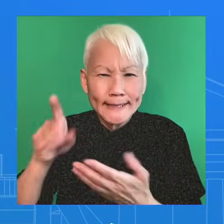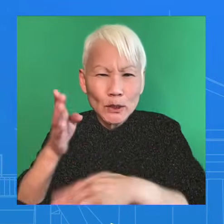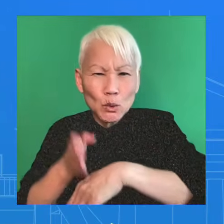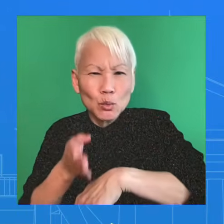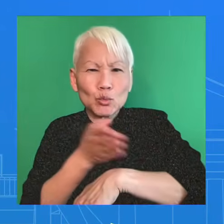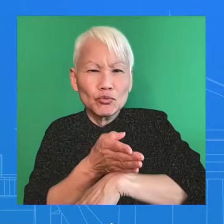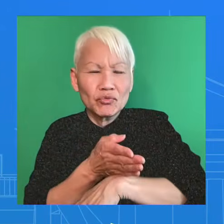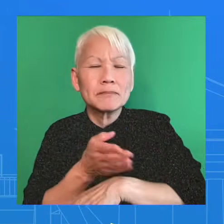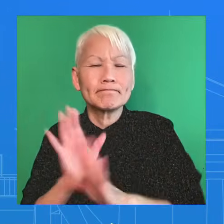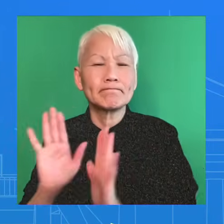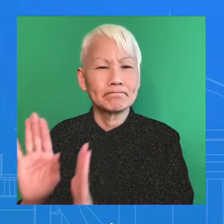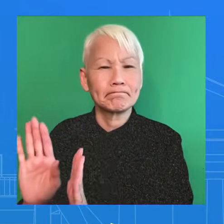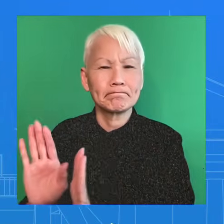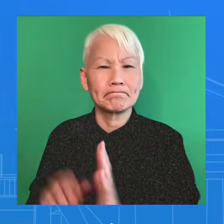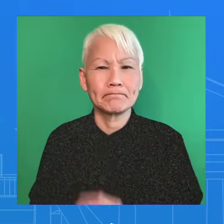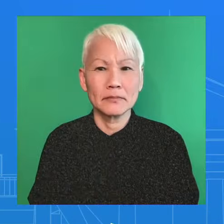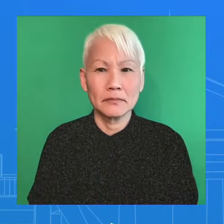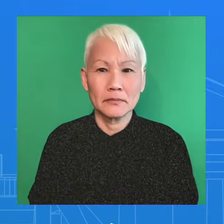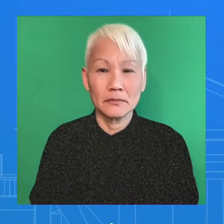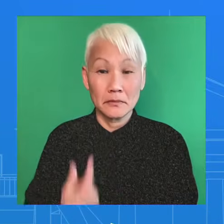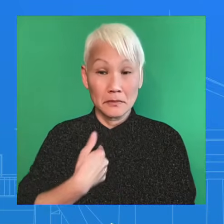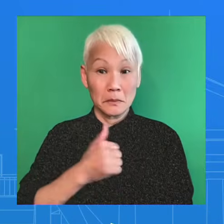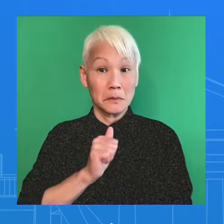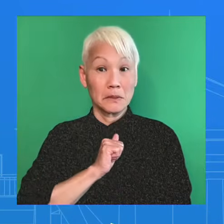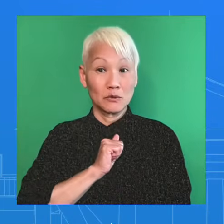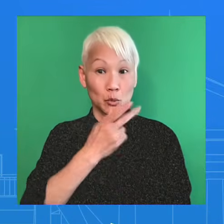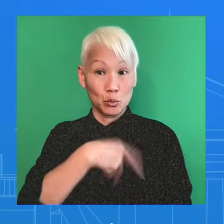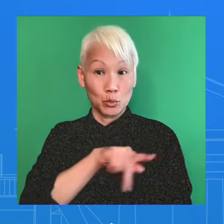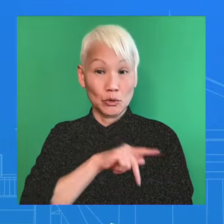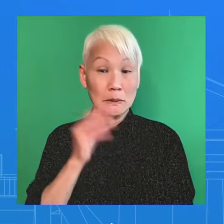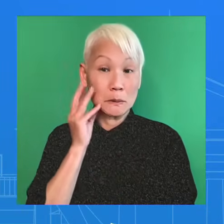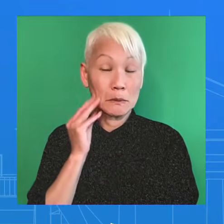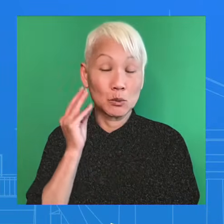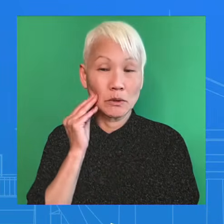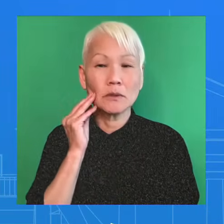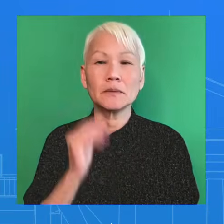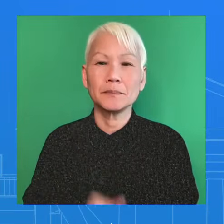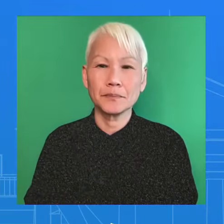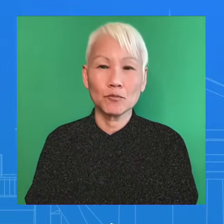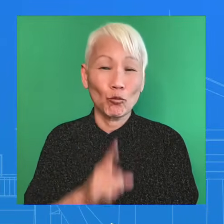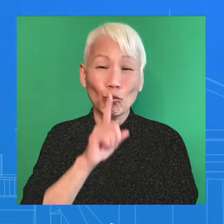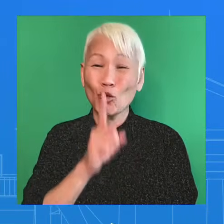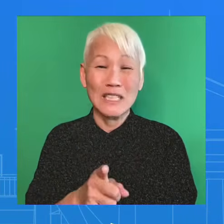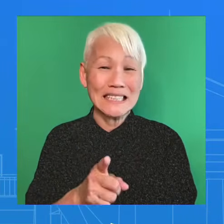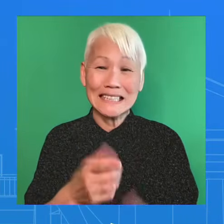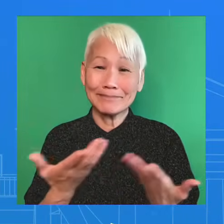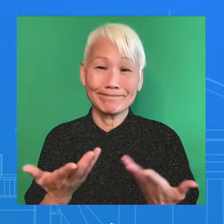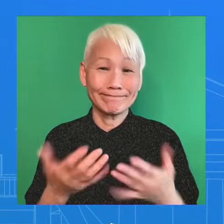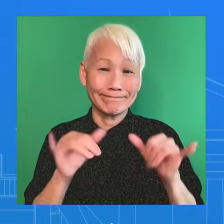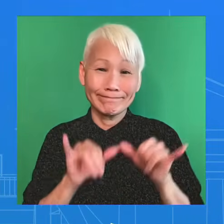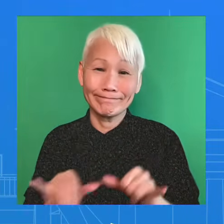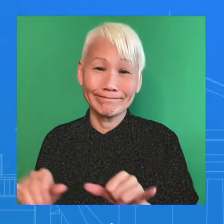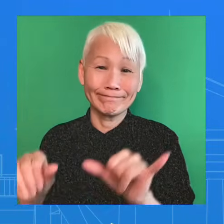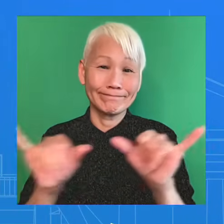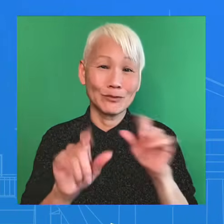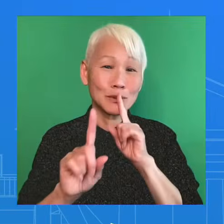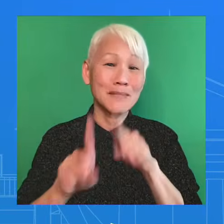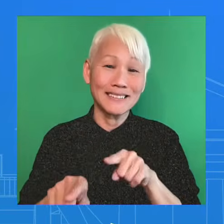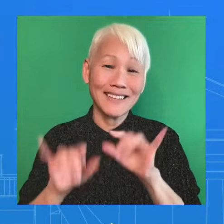what I saw was just a classic, textbook response to, in this case, what was an unresponsive pilot,